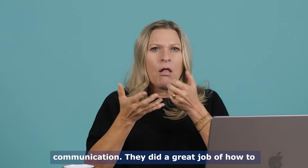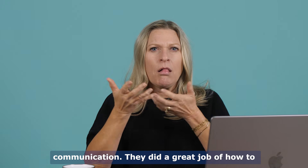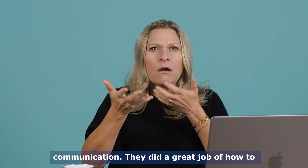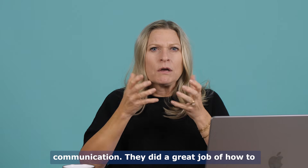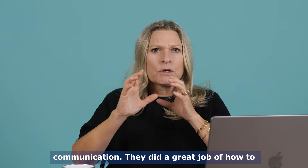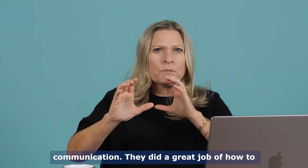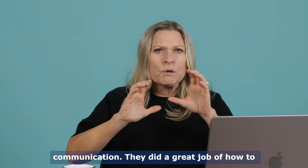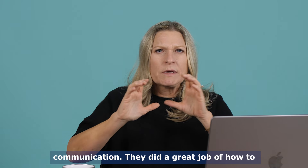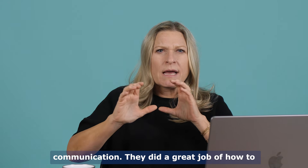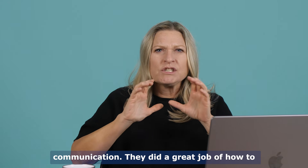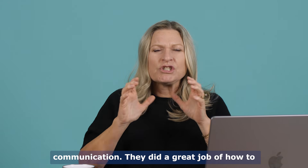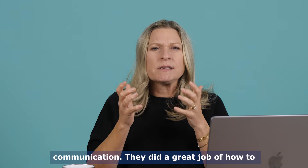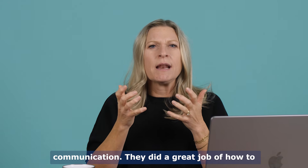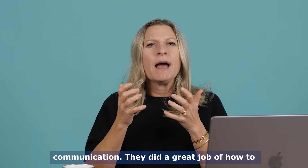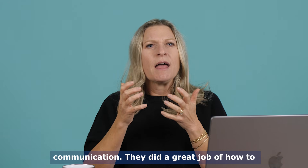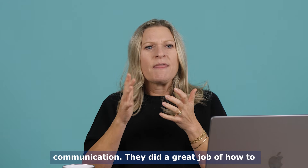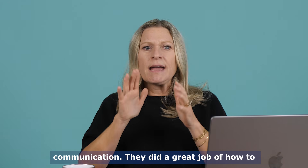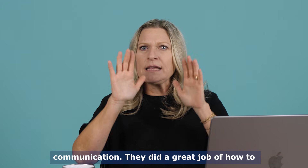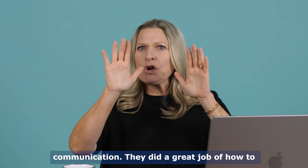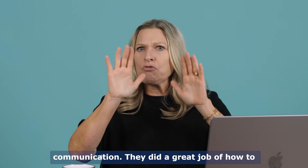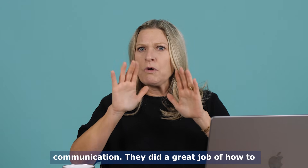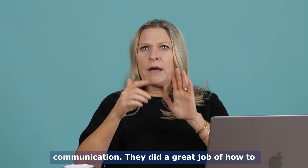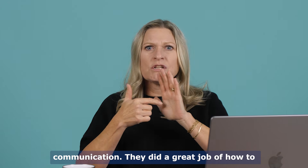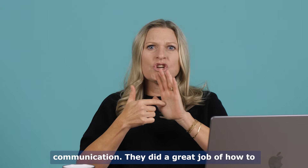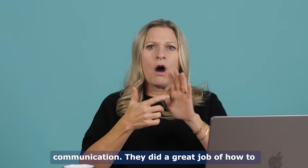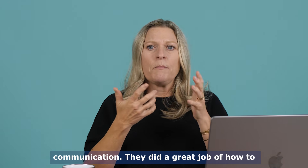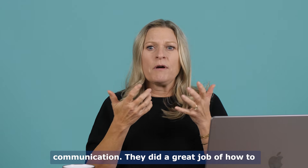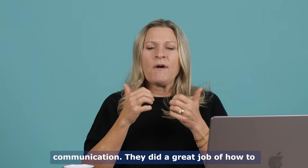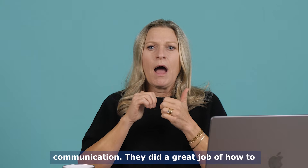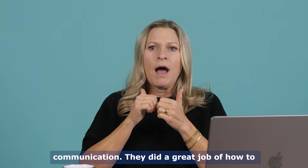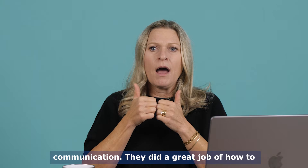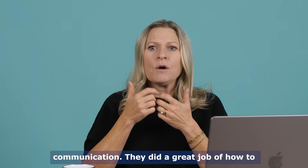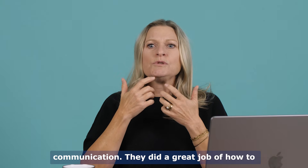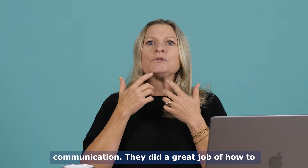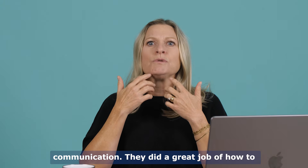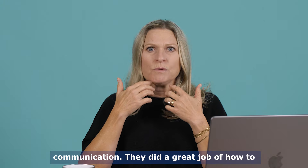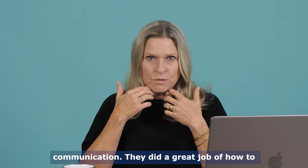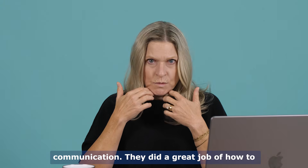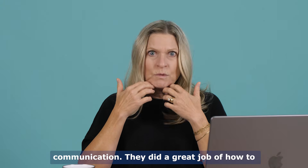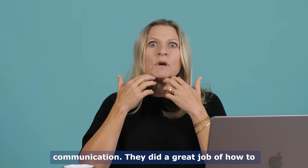communication. They did a great job of how to